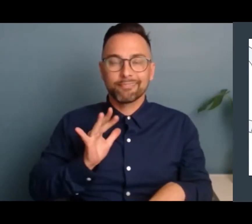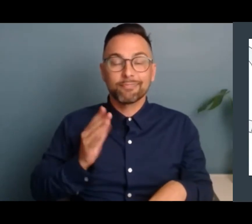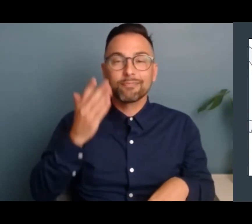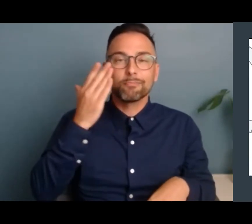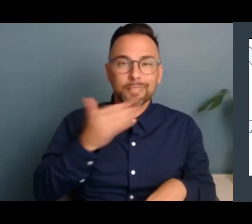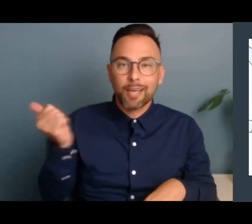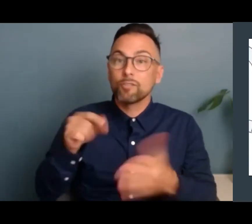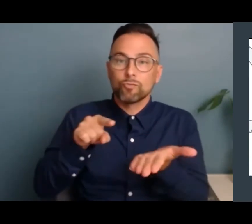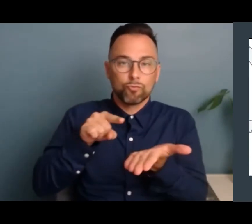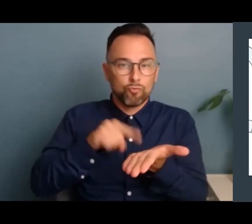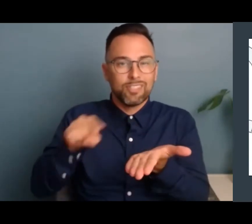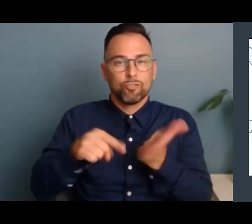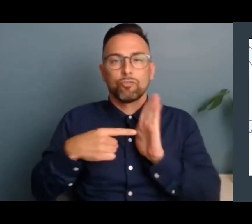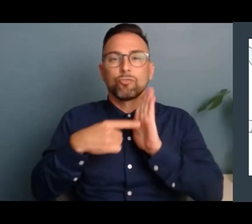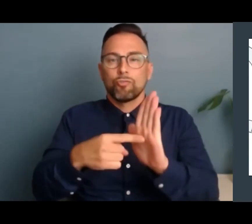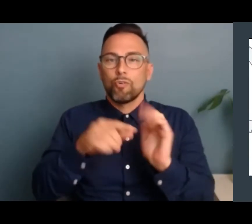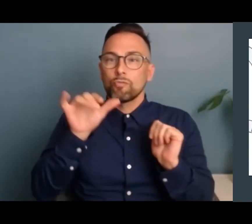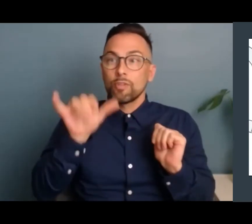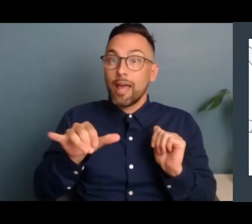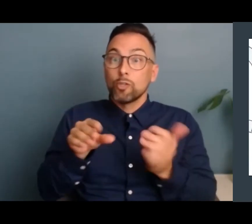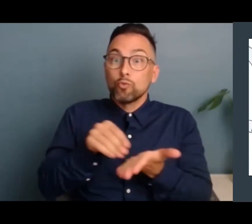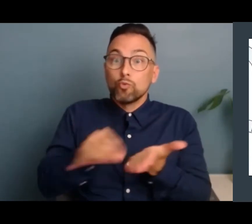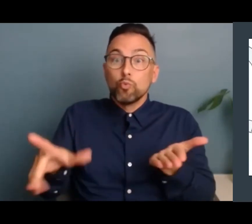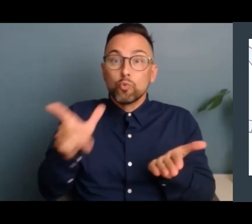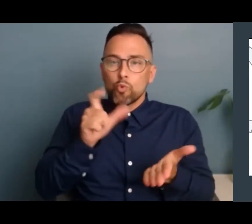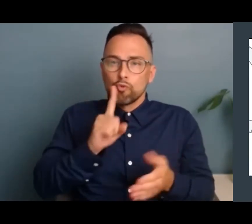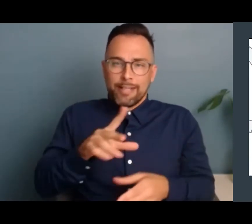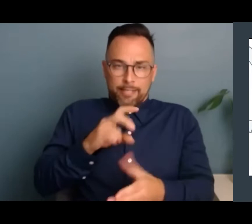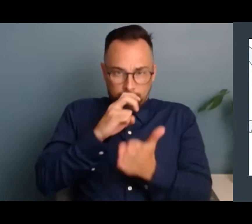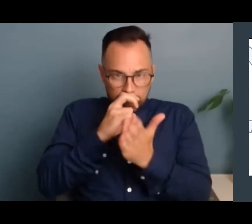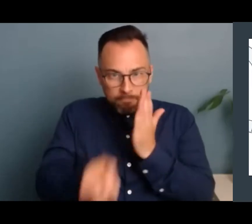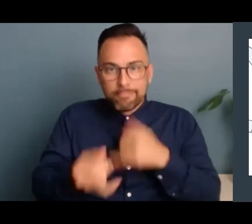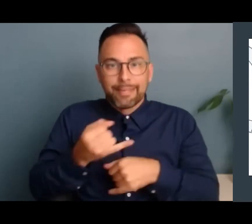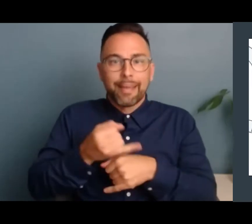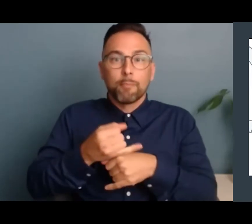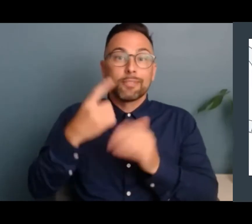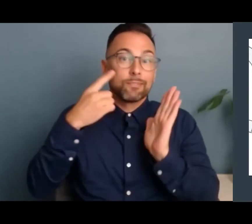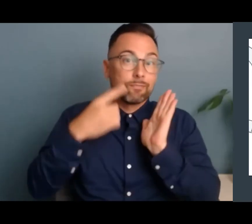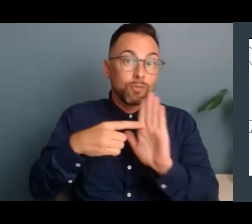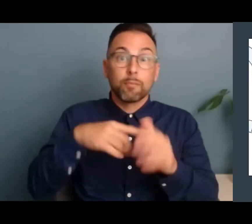This was really neat, because research shows that students who are immersed in campus,